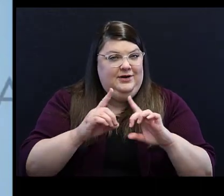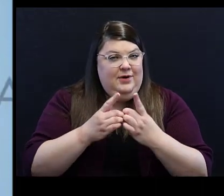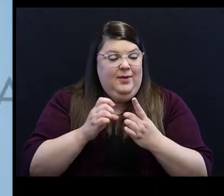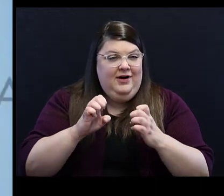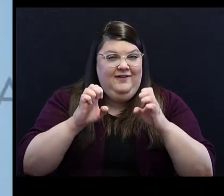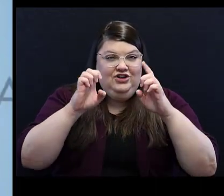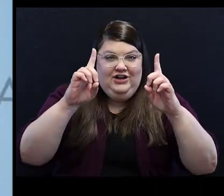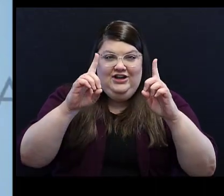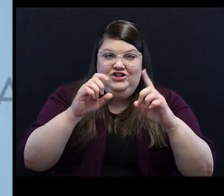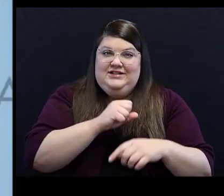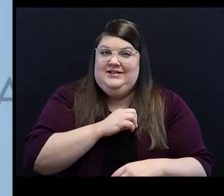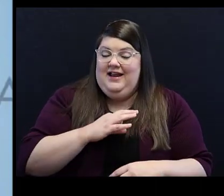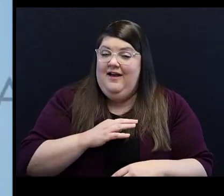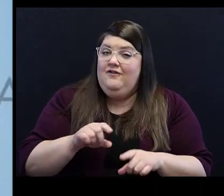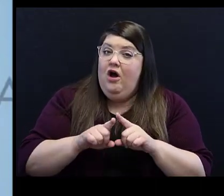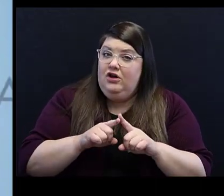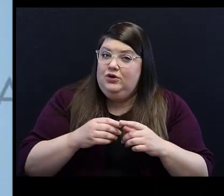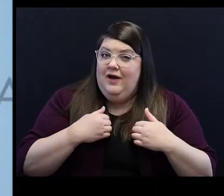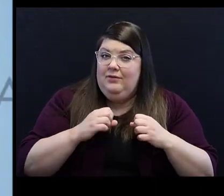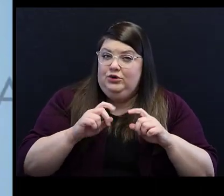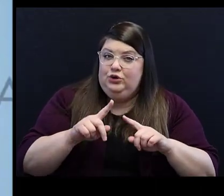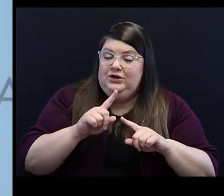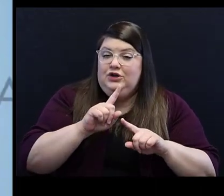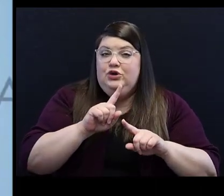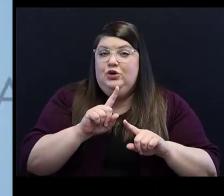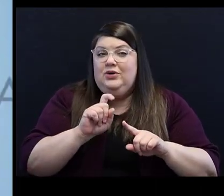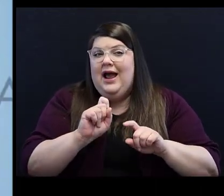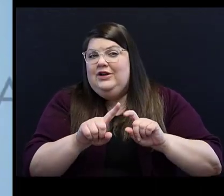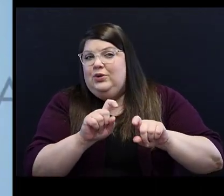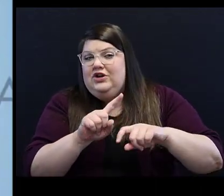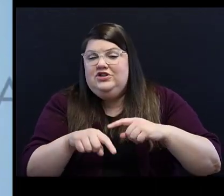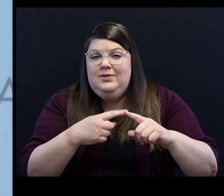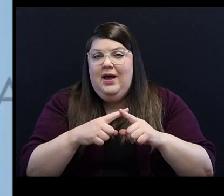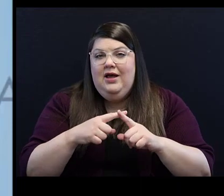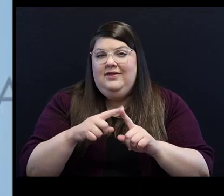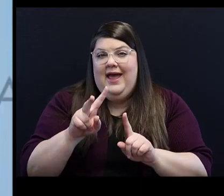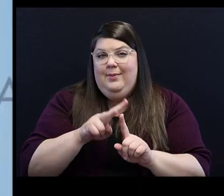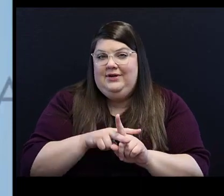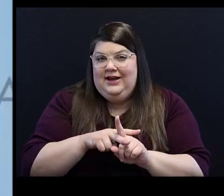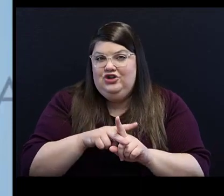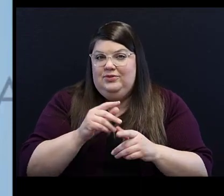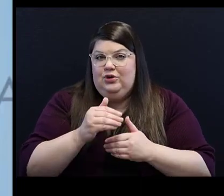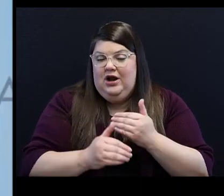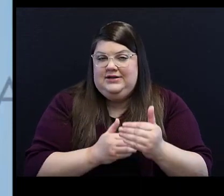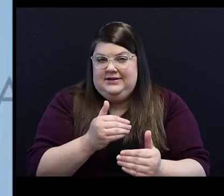You will also have an opportunity to ask questions about the application process.